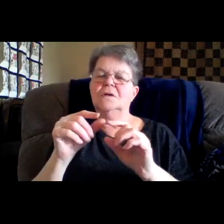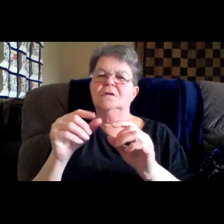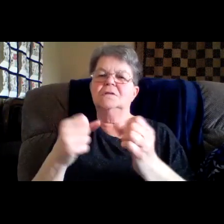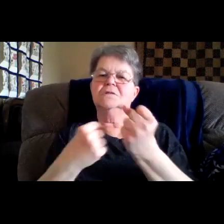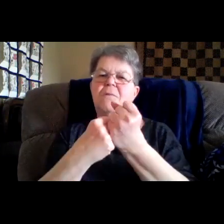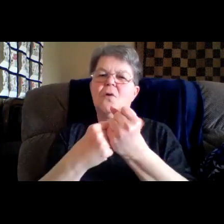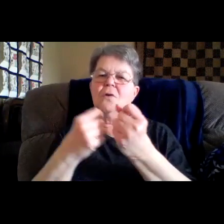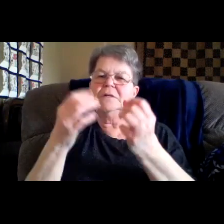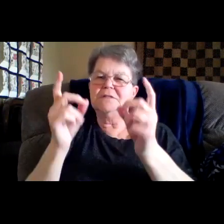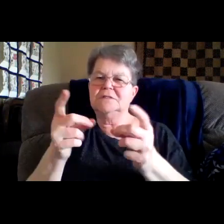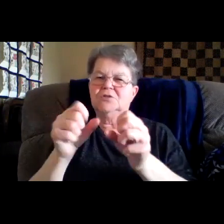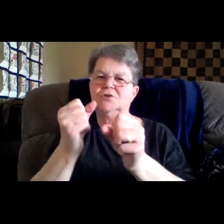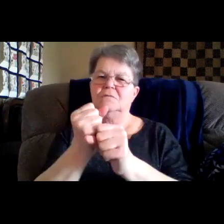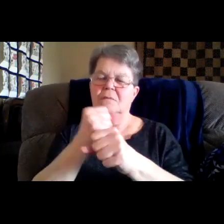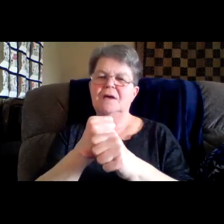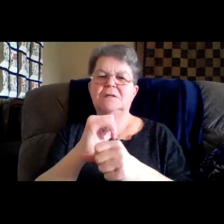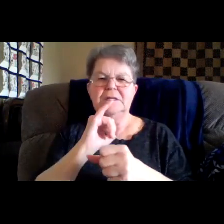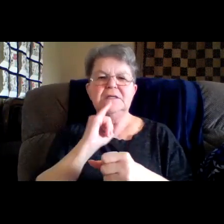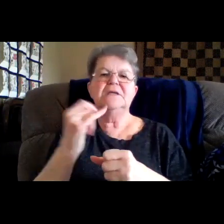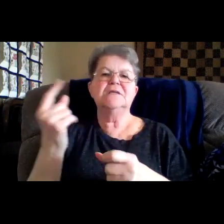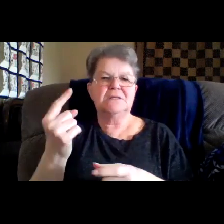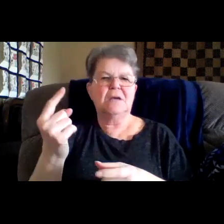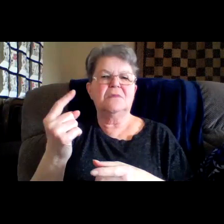and get people talking about it and thinking about it.